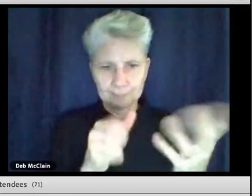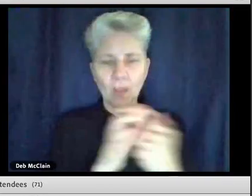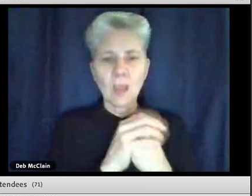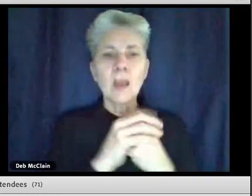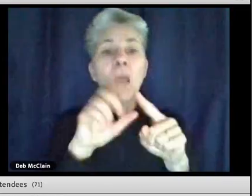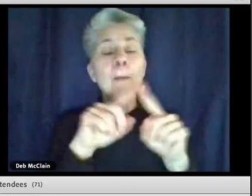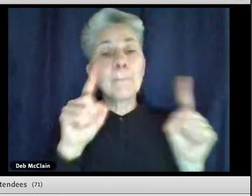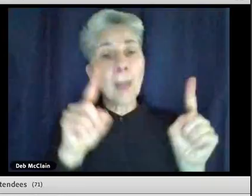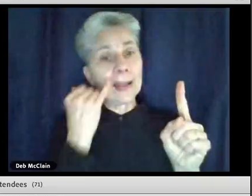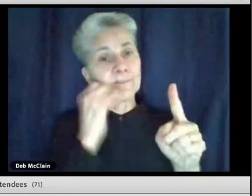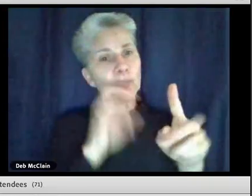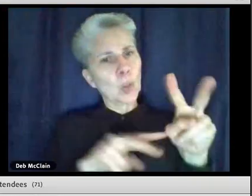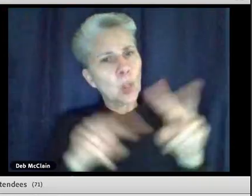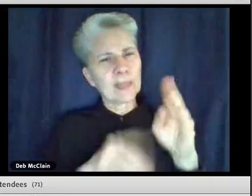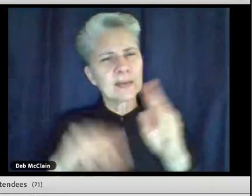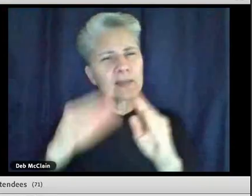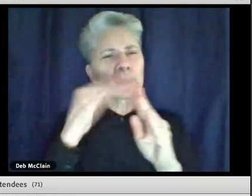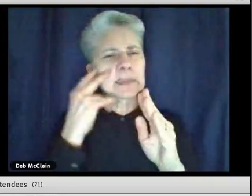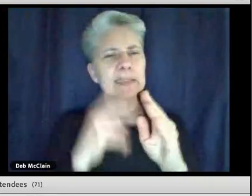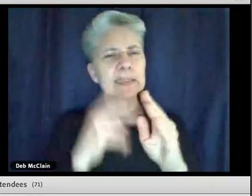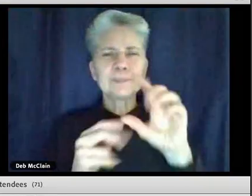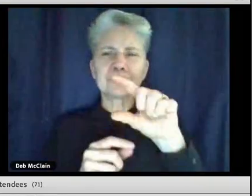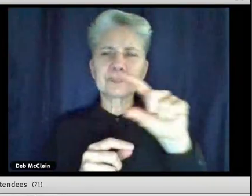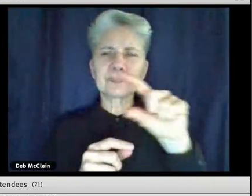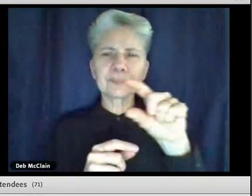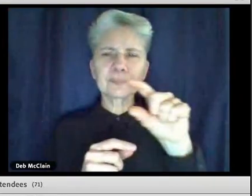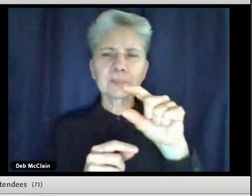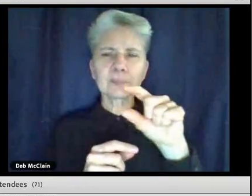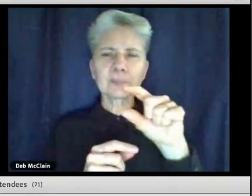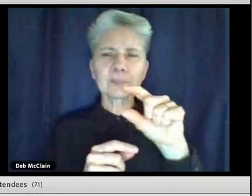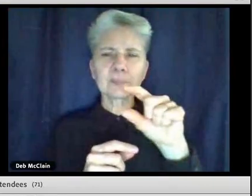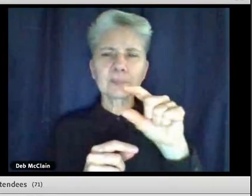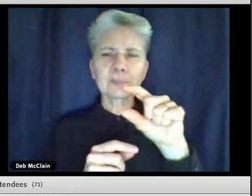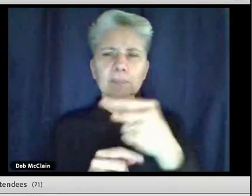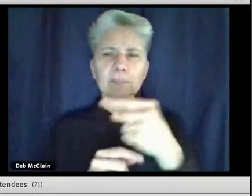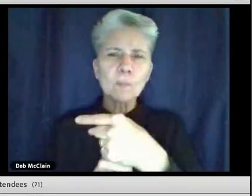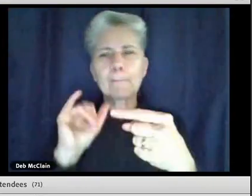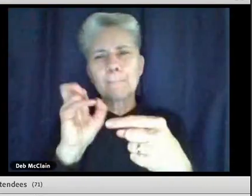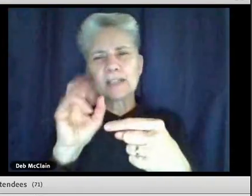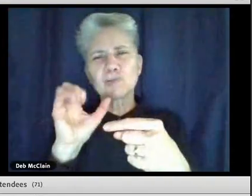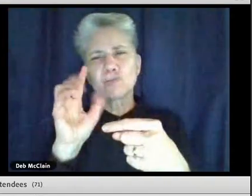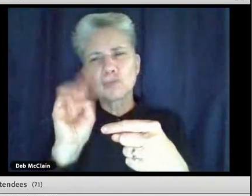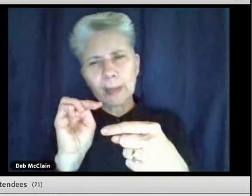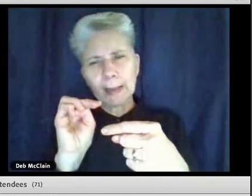They've done a lot of work. Doesn't mean that it's perfect by any means, but if you look at the top, you can see,